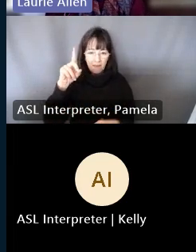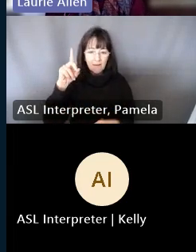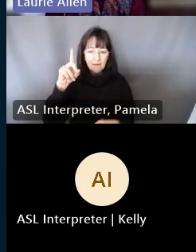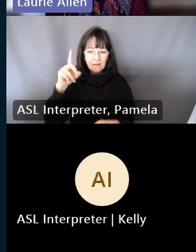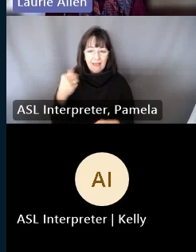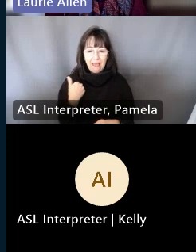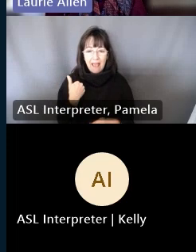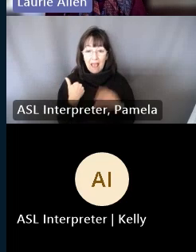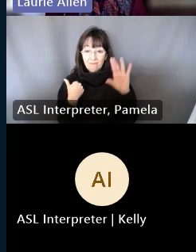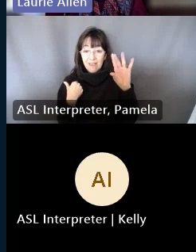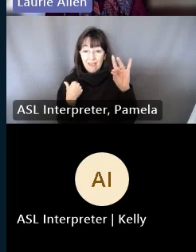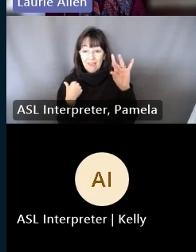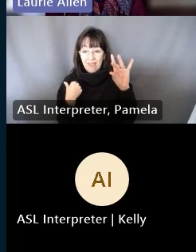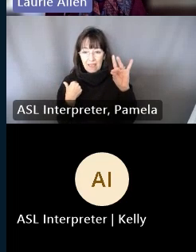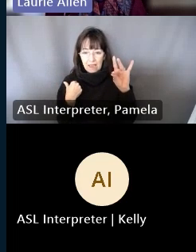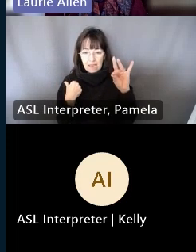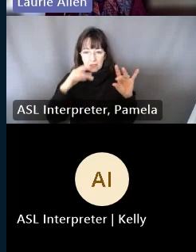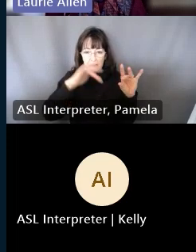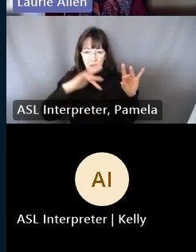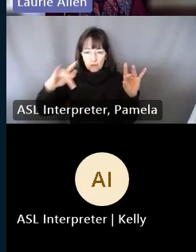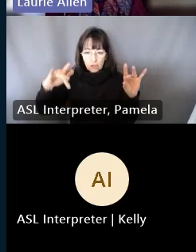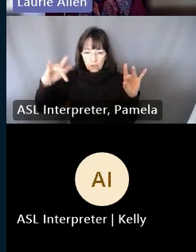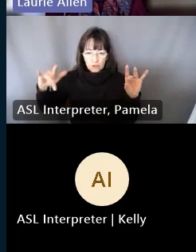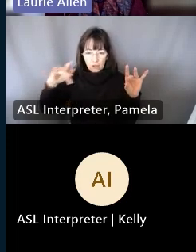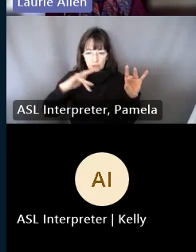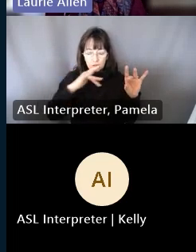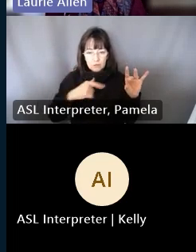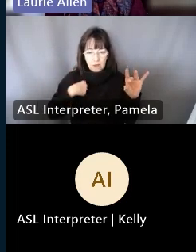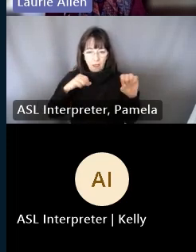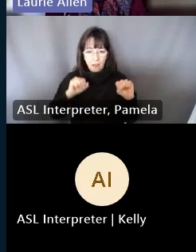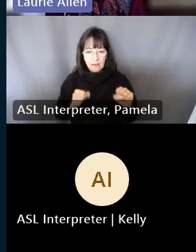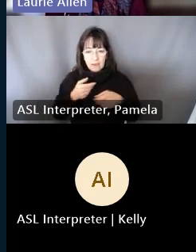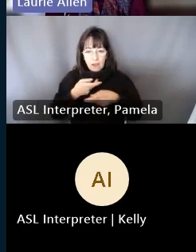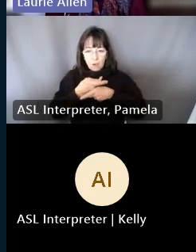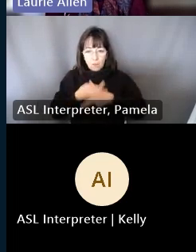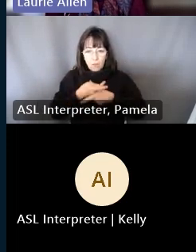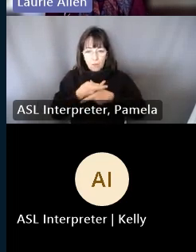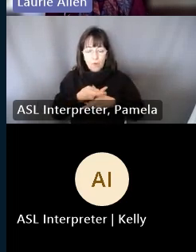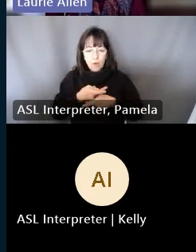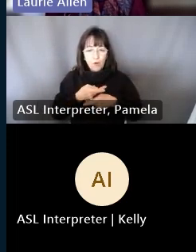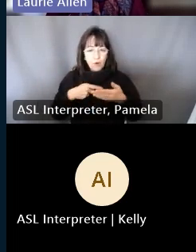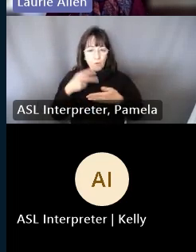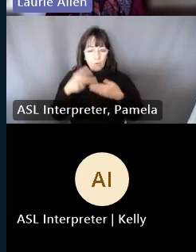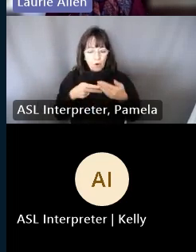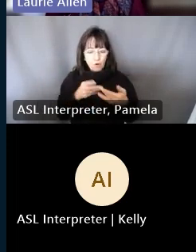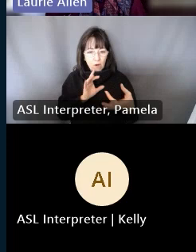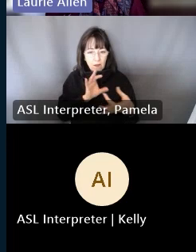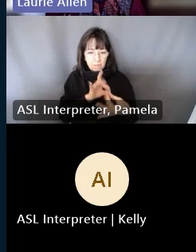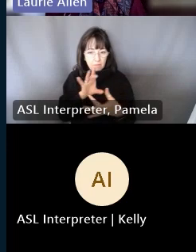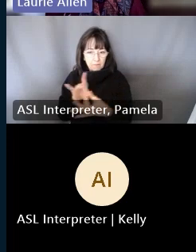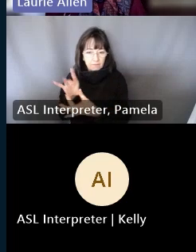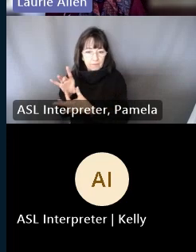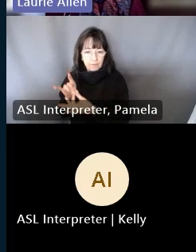switches or eight touch points on it that I can program to do whatever I need them to do. I can't hold three keys down concurrently, so I've got one that will